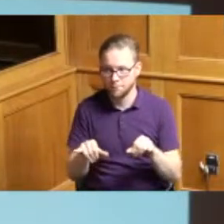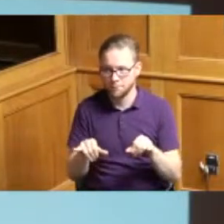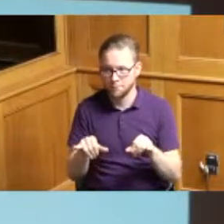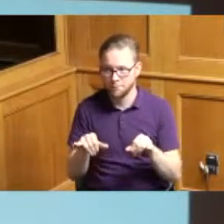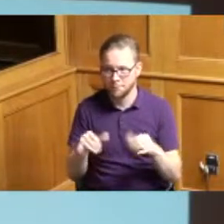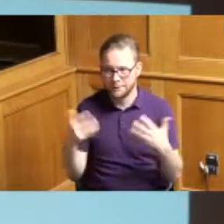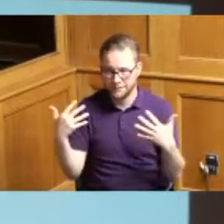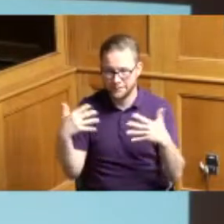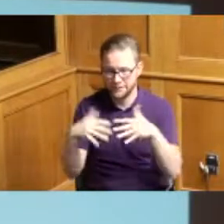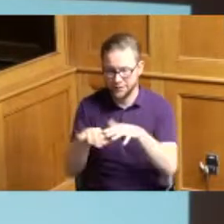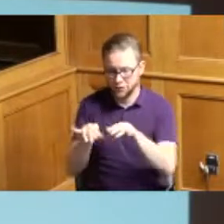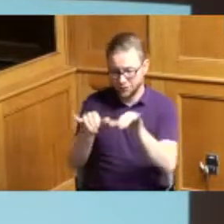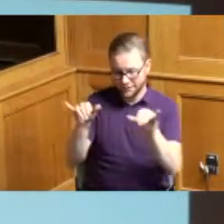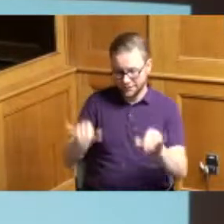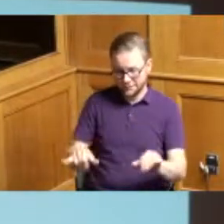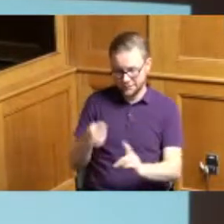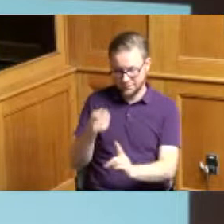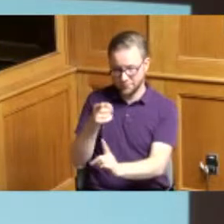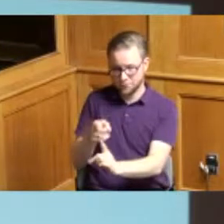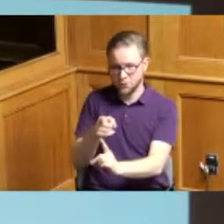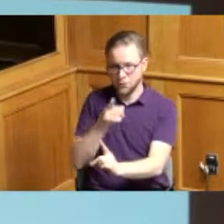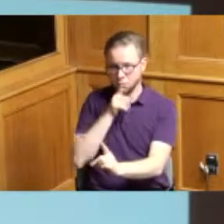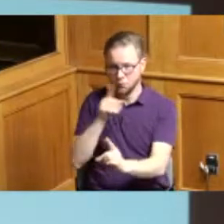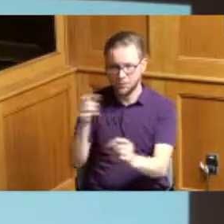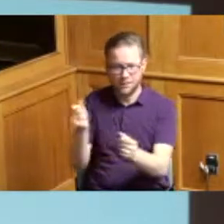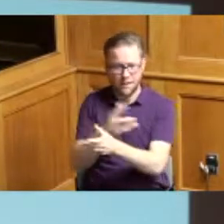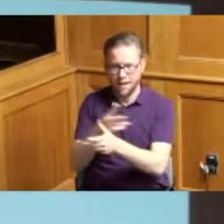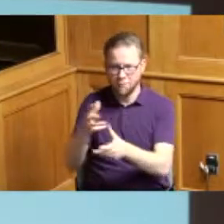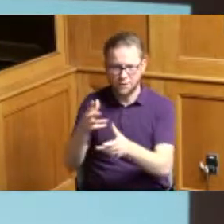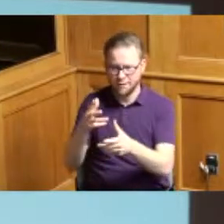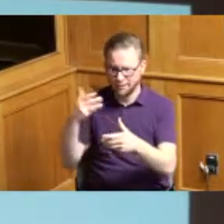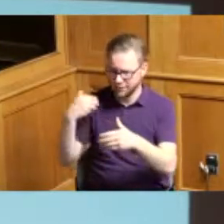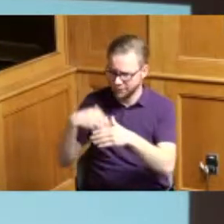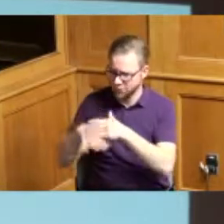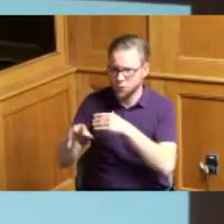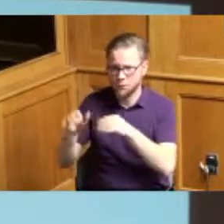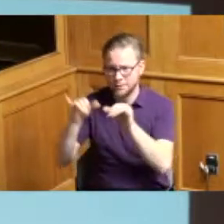because at the end of the day all the flows that come through the system all combine at some point